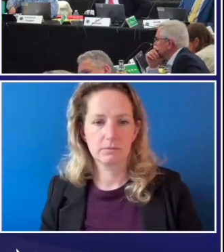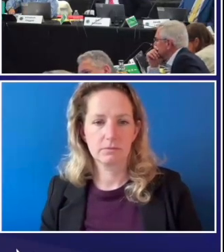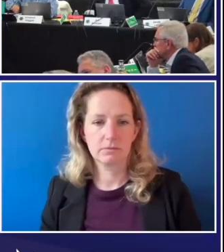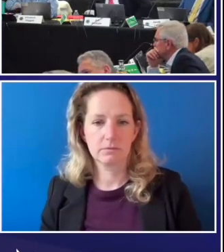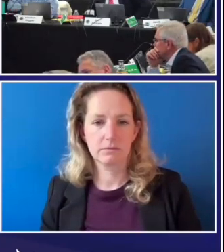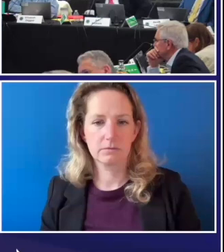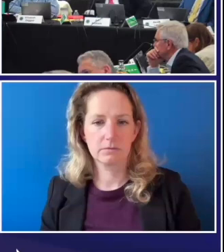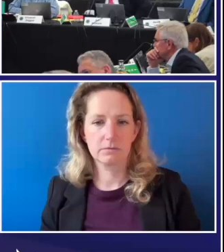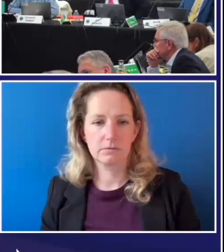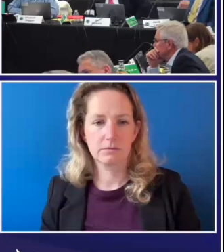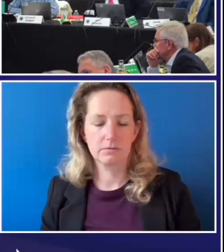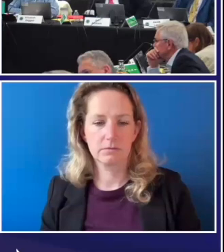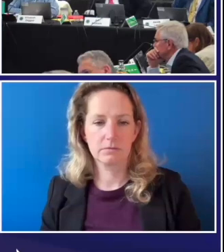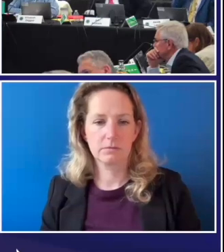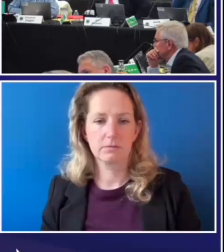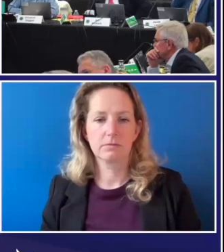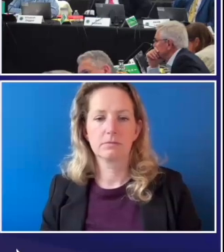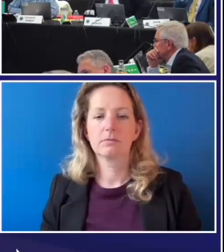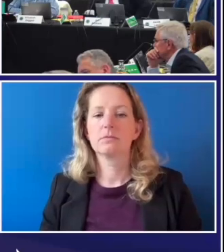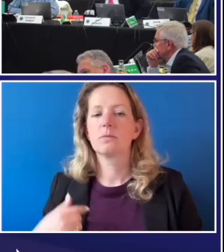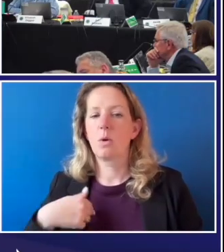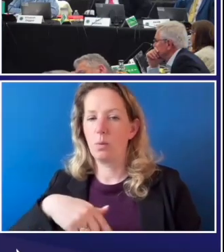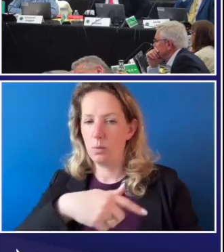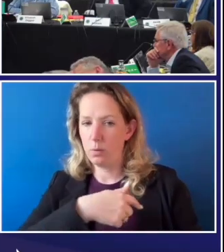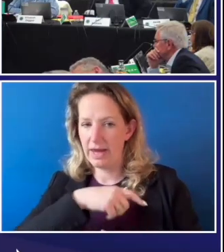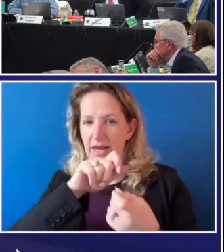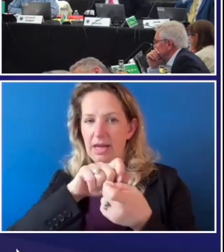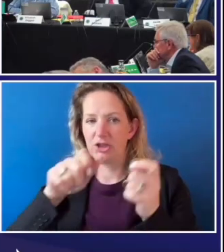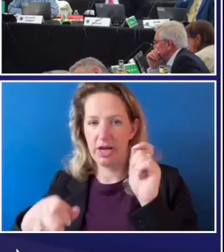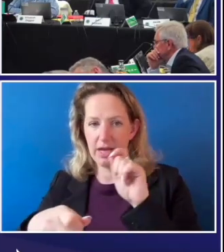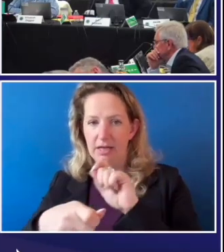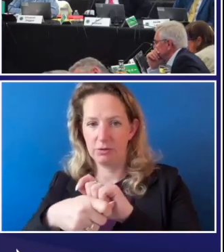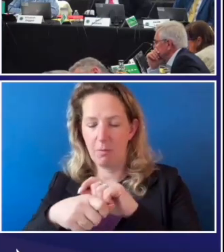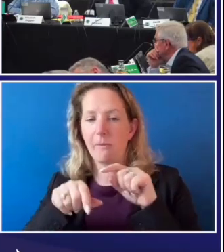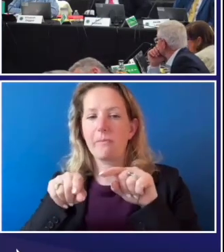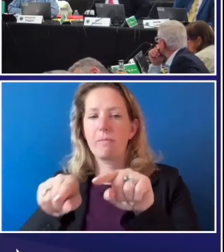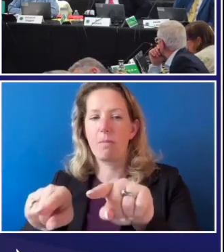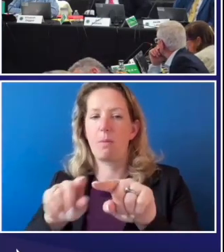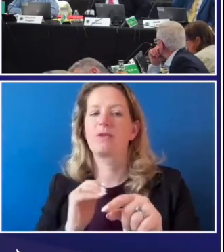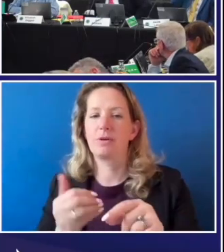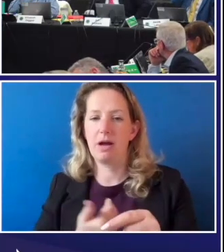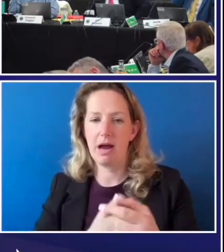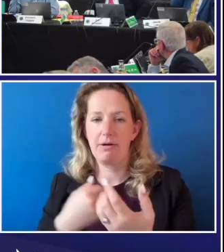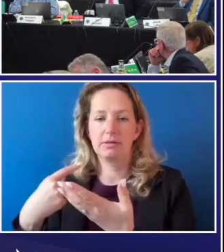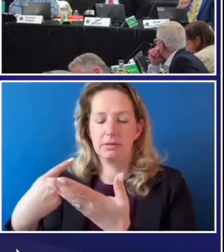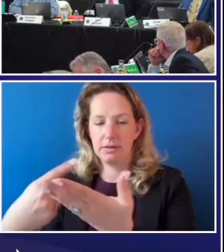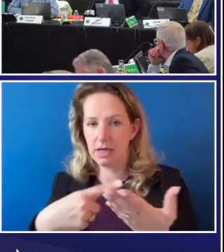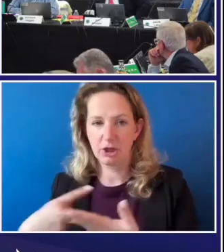Um, this was a change that we made in um, discussion um, after uh, the discussion at the table.